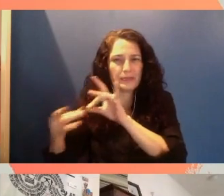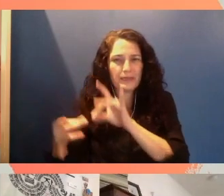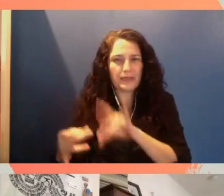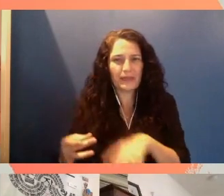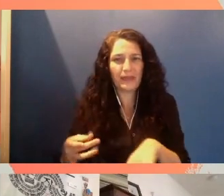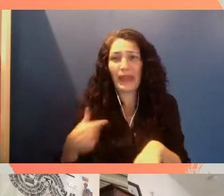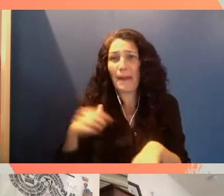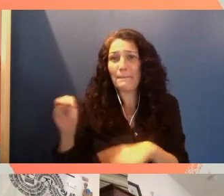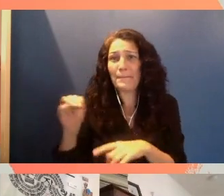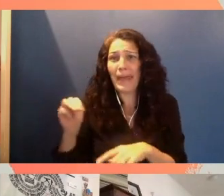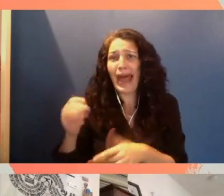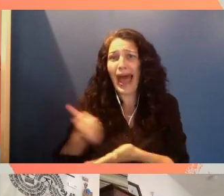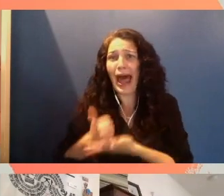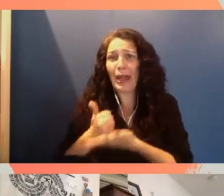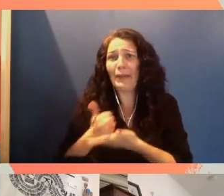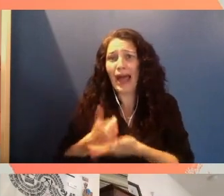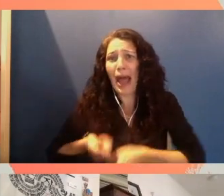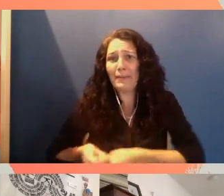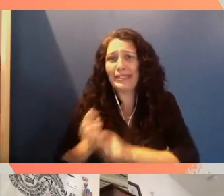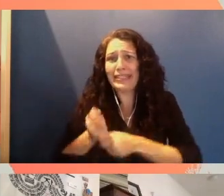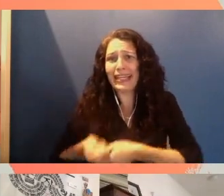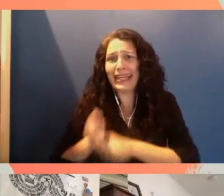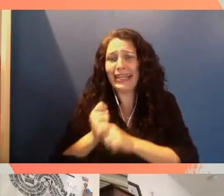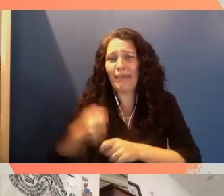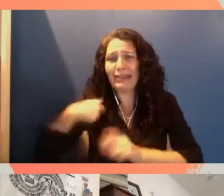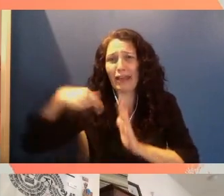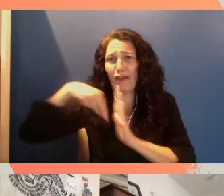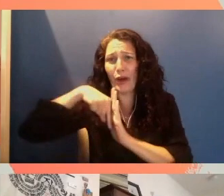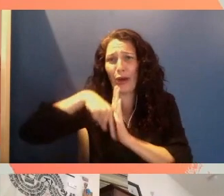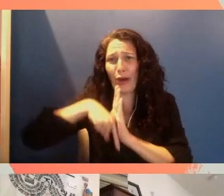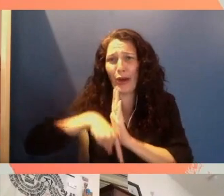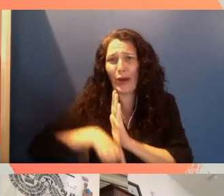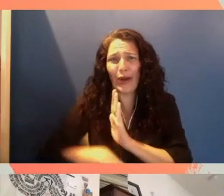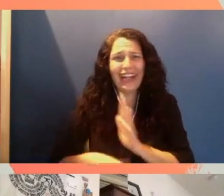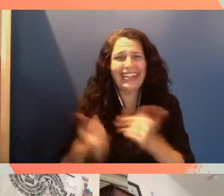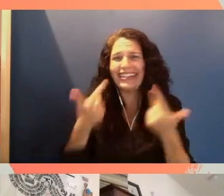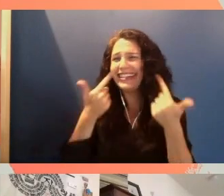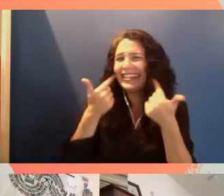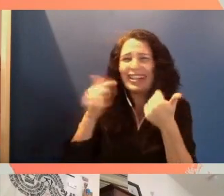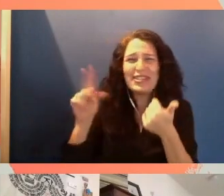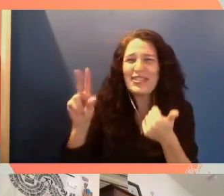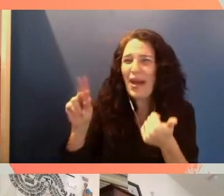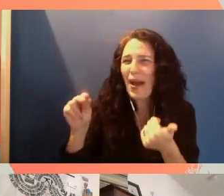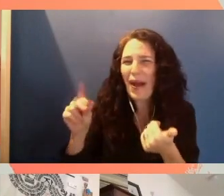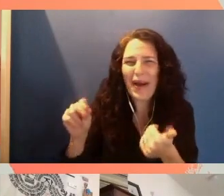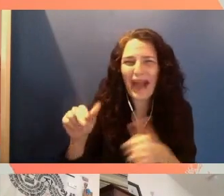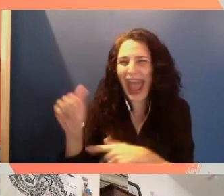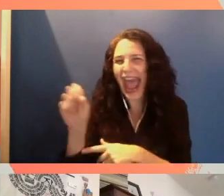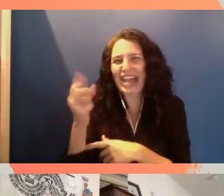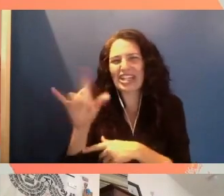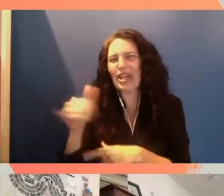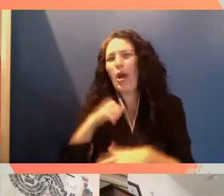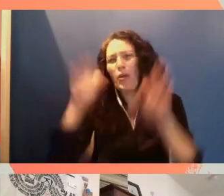Dig me out I know . No, no, no, no, no, no, no, I. We nothing else.